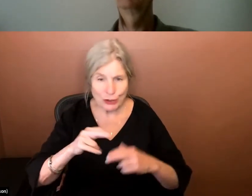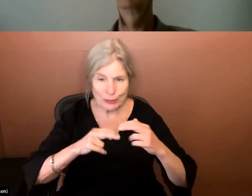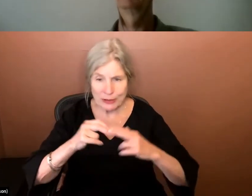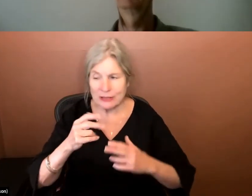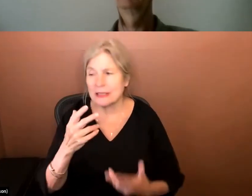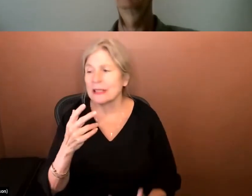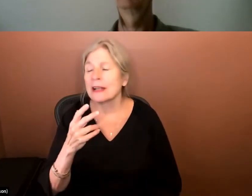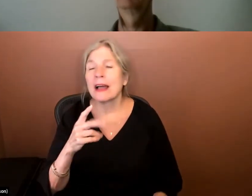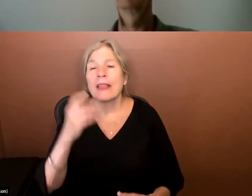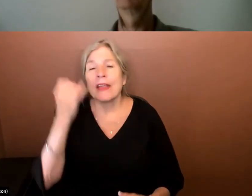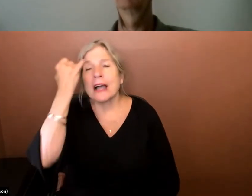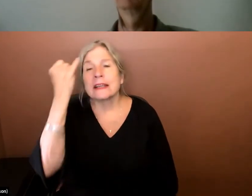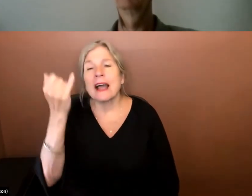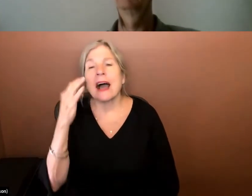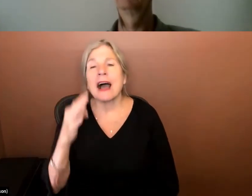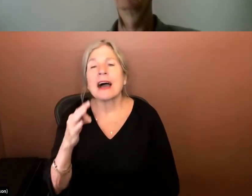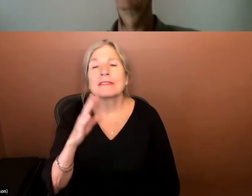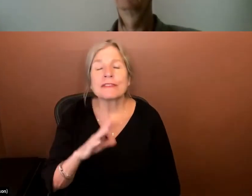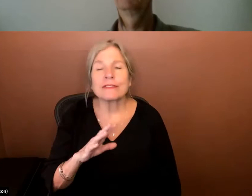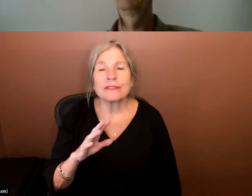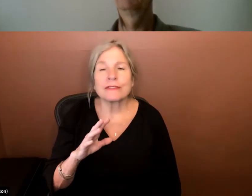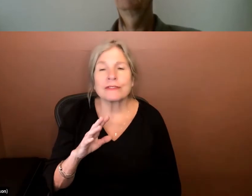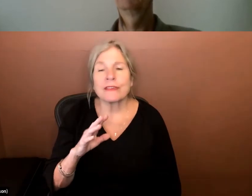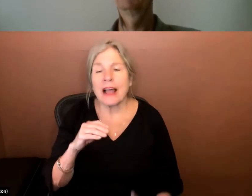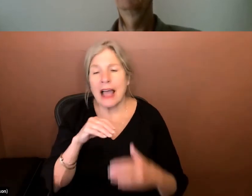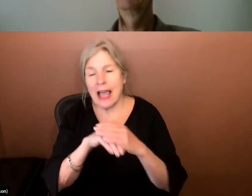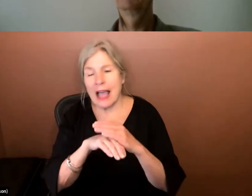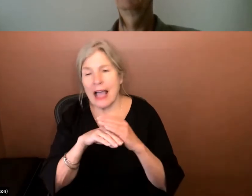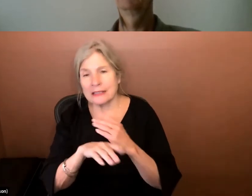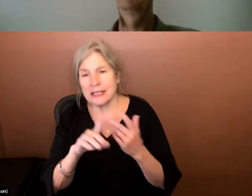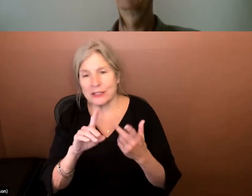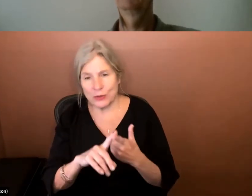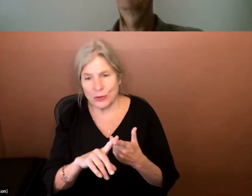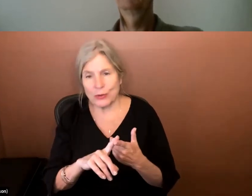idea of access to the , the fundamentals of